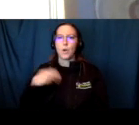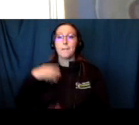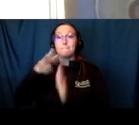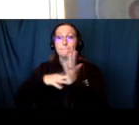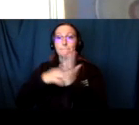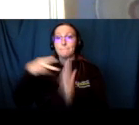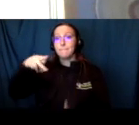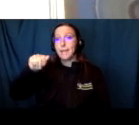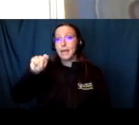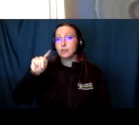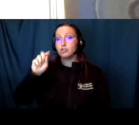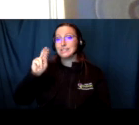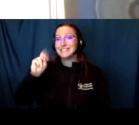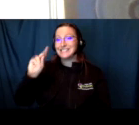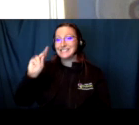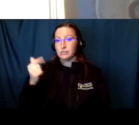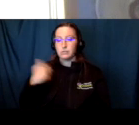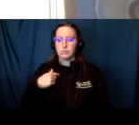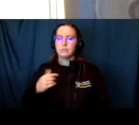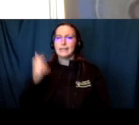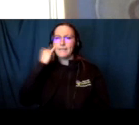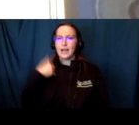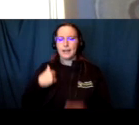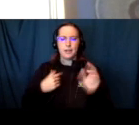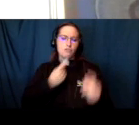and which color would come next if I did red, orange, yellow